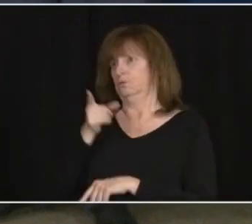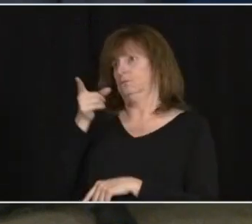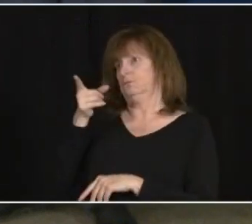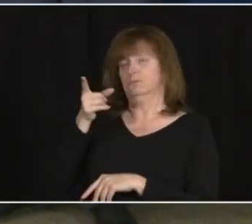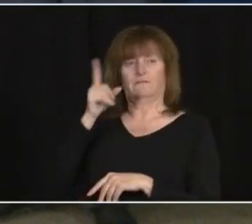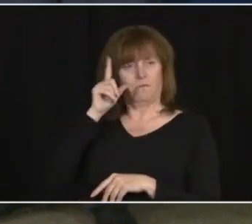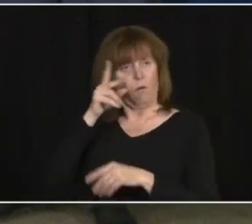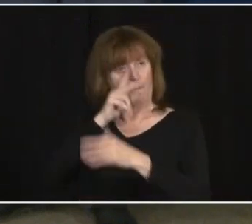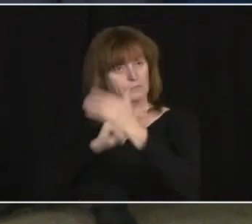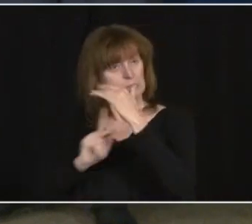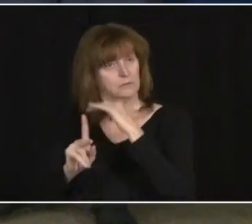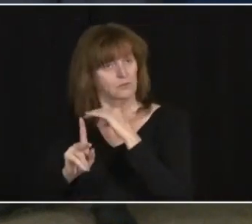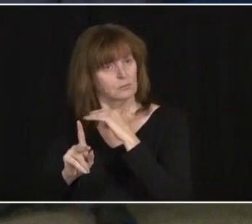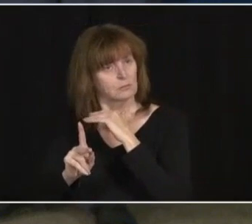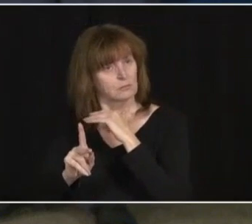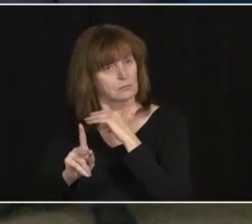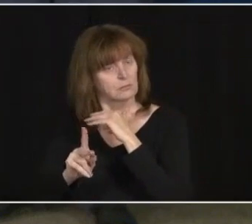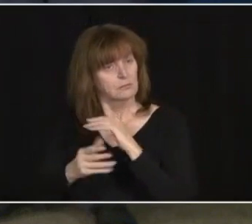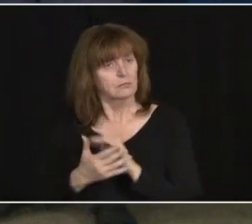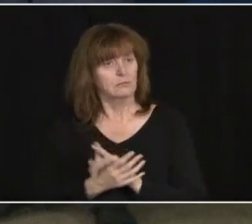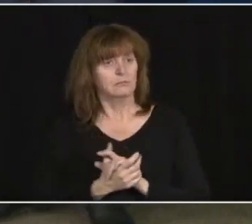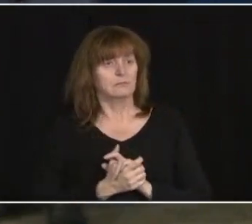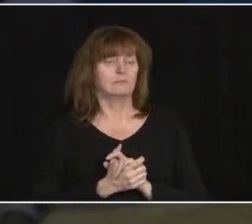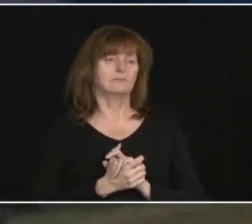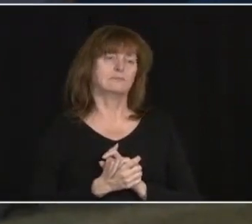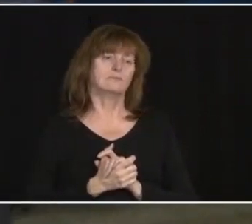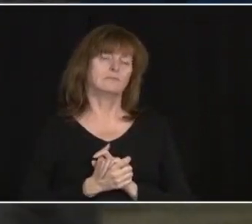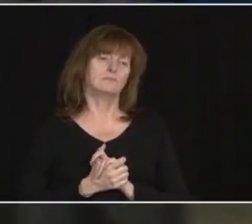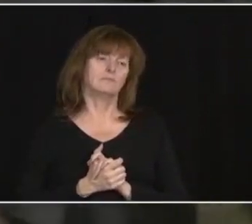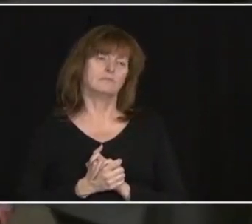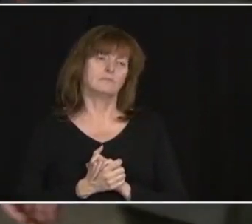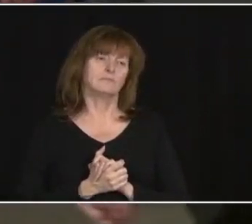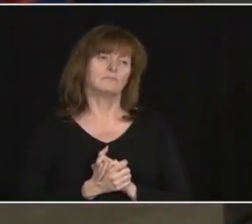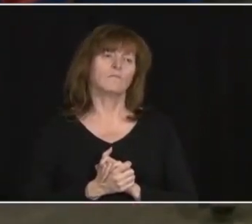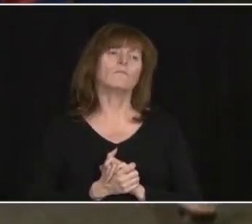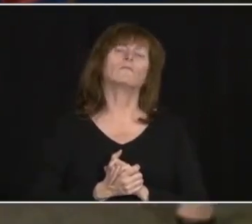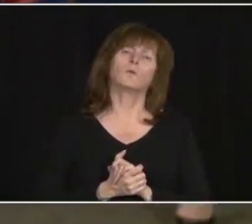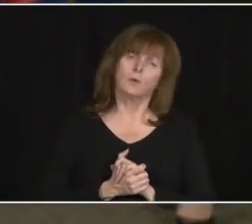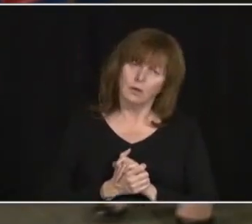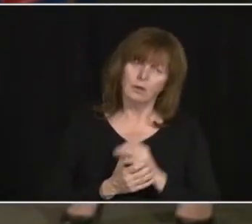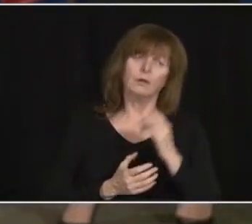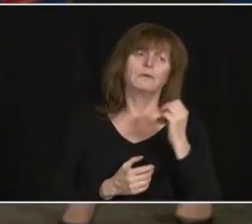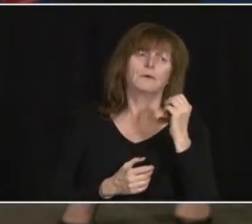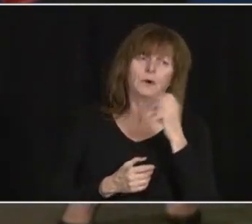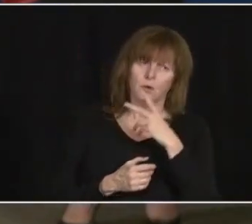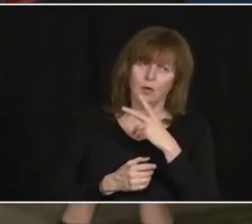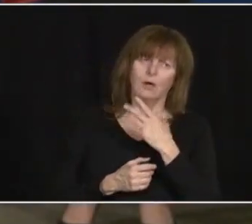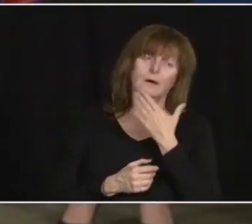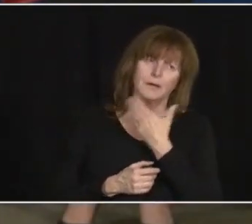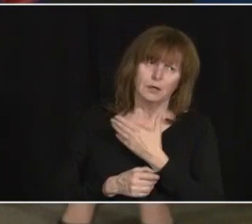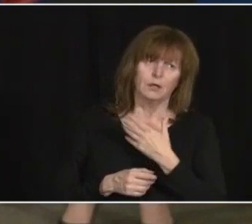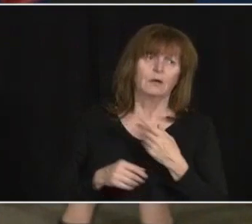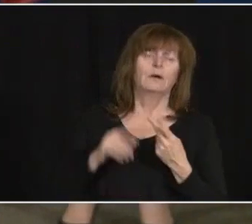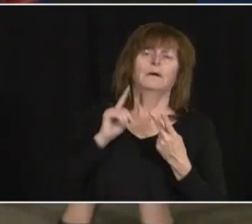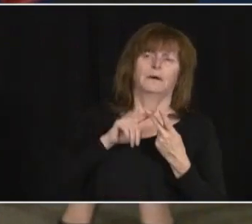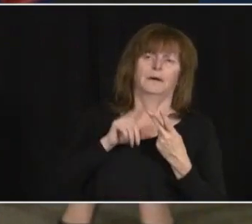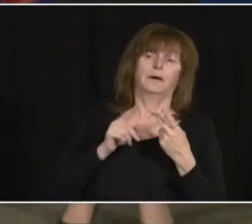picture together to give a better sense of how they can do their projections. Question: Thank you. Just a question to the premier again.